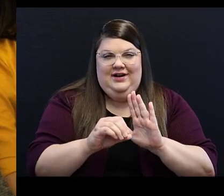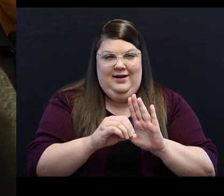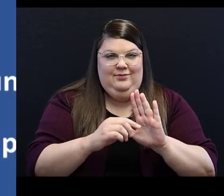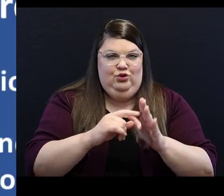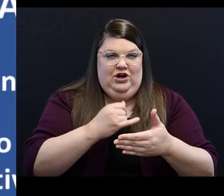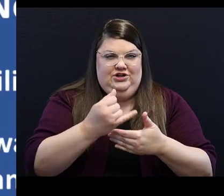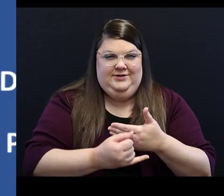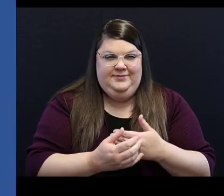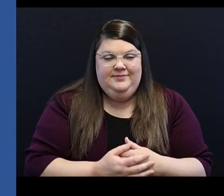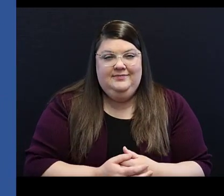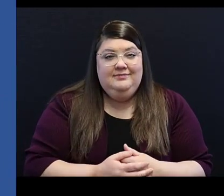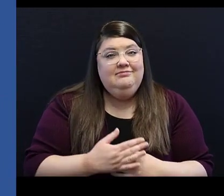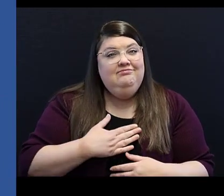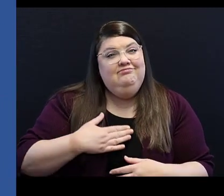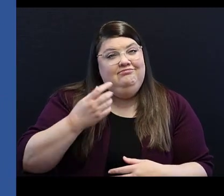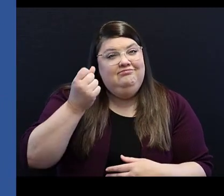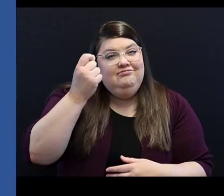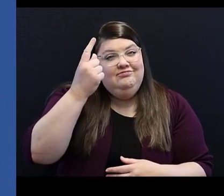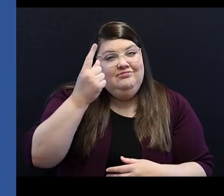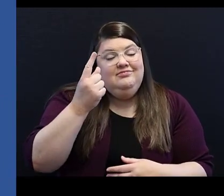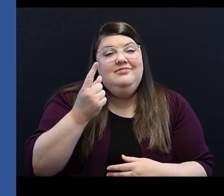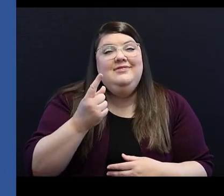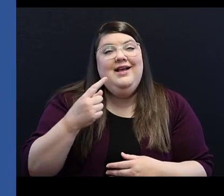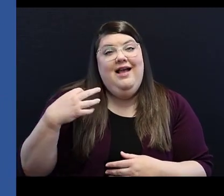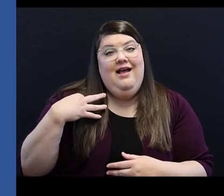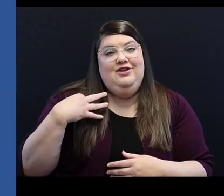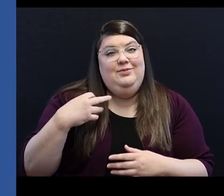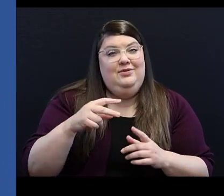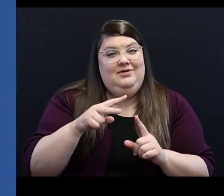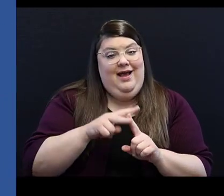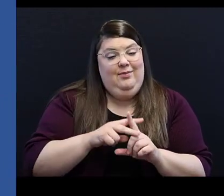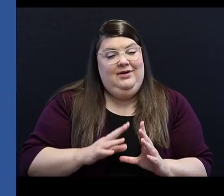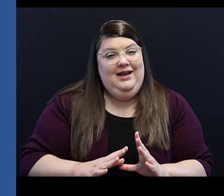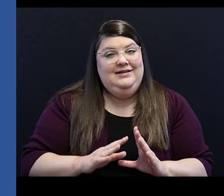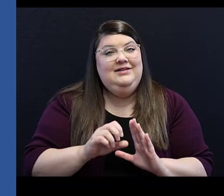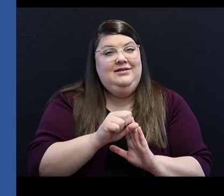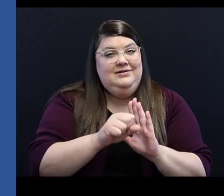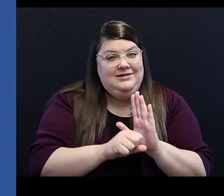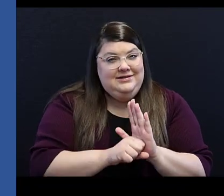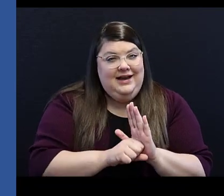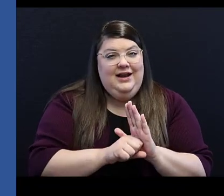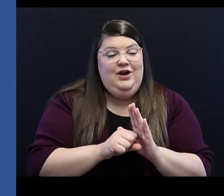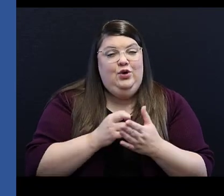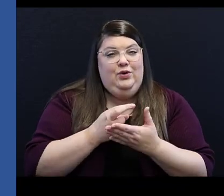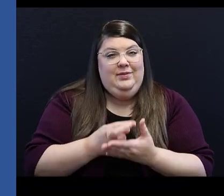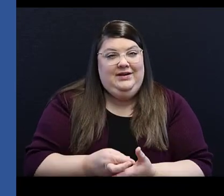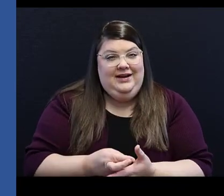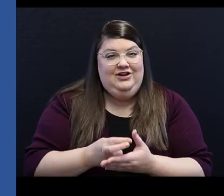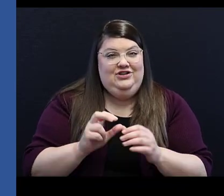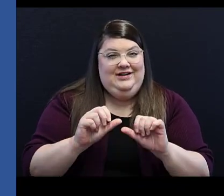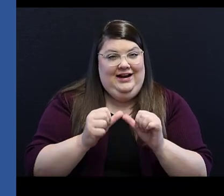Please note, eligible applicants are State Vocational Rehabilitation Agencies – often